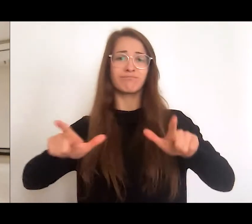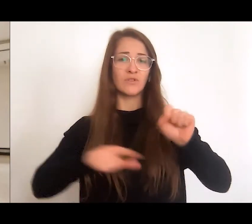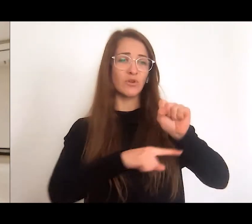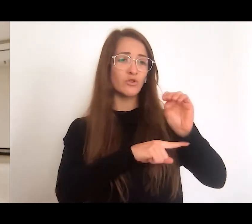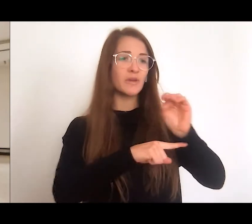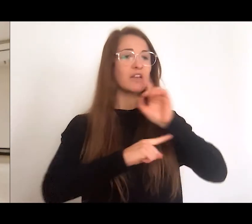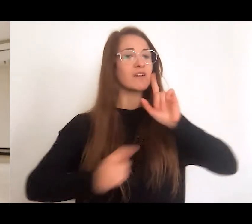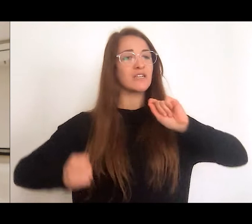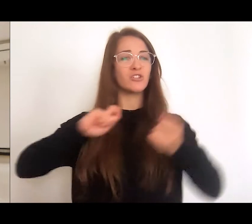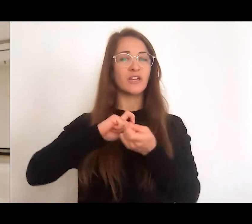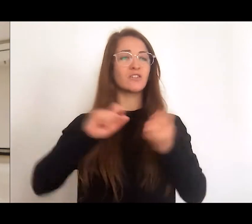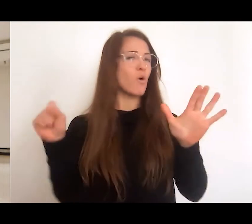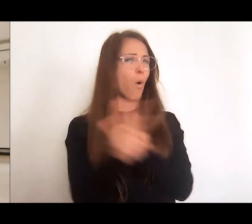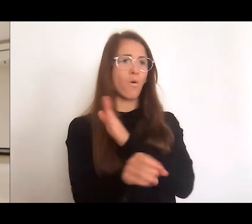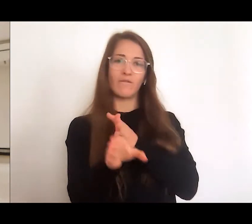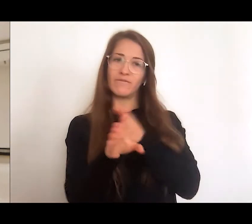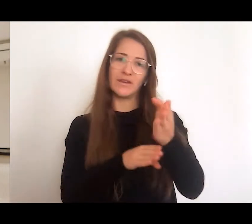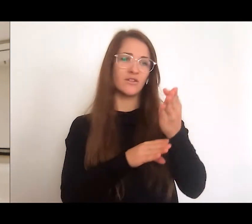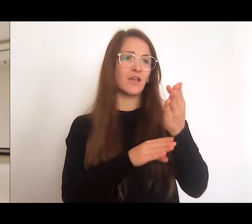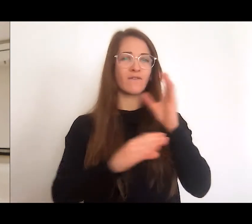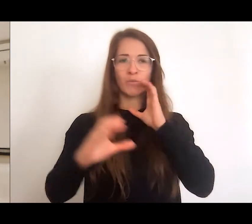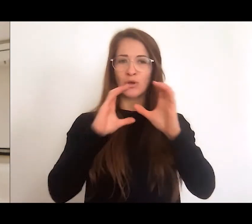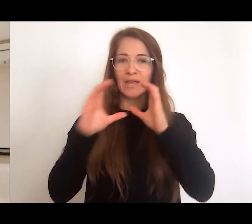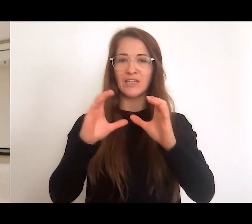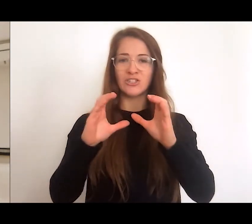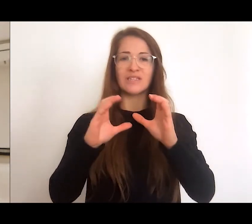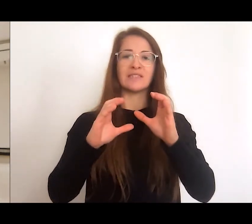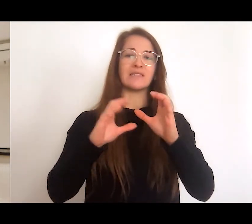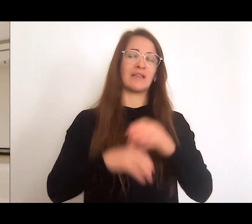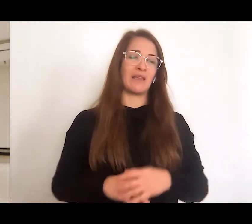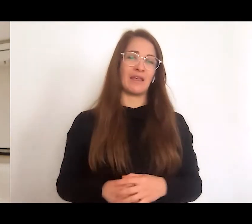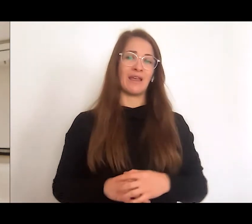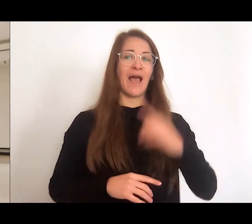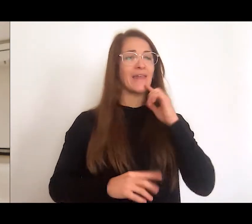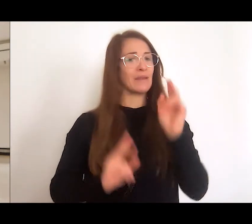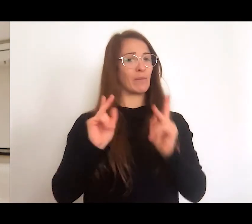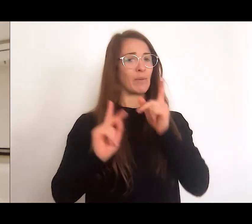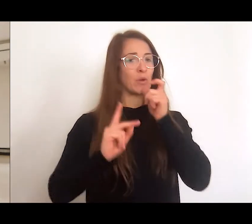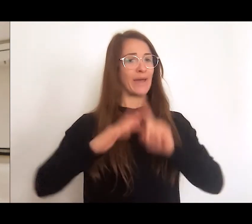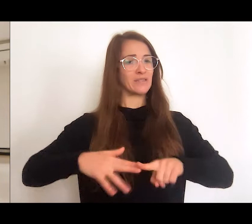THE ADVENT OF SOCIAL MEDIA CHANGED THE ENTIRE FIELD OF COMMUNICATIONS IN A WAY THAT I